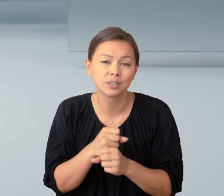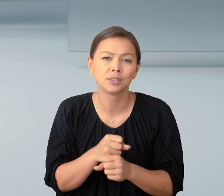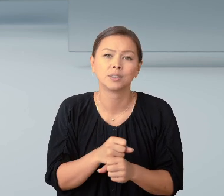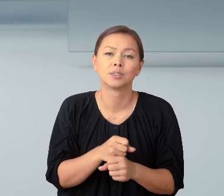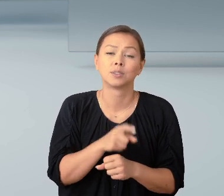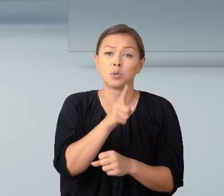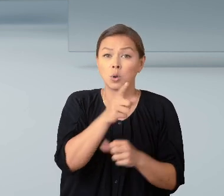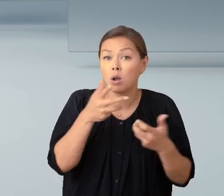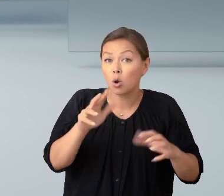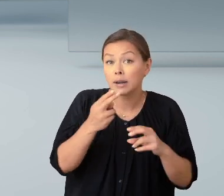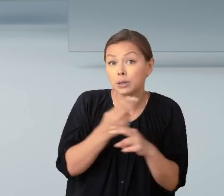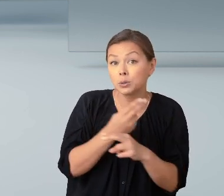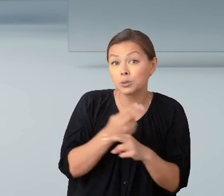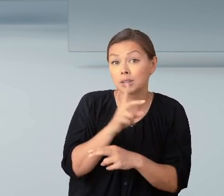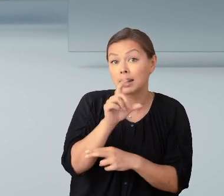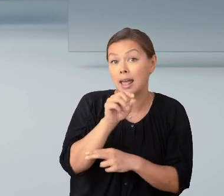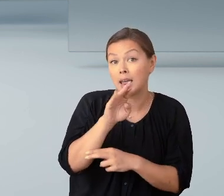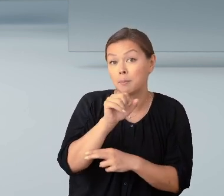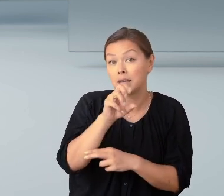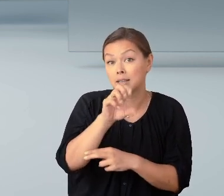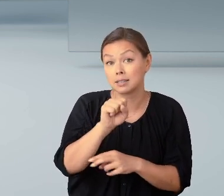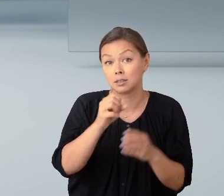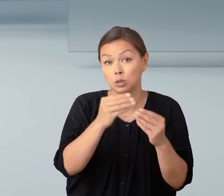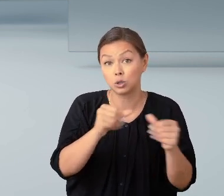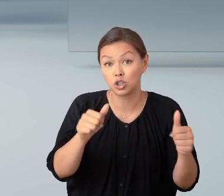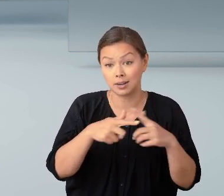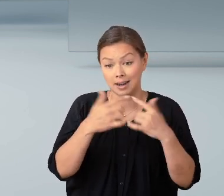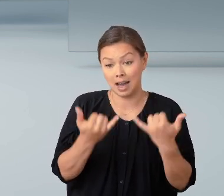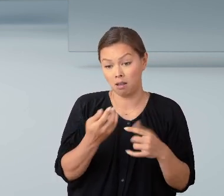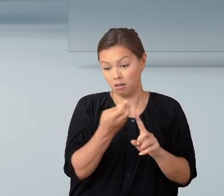GP or on-premise NAV and now you're gonna be going to Business Central.